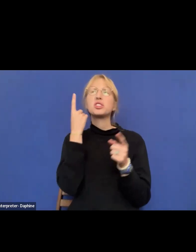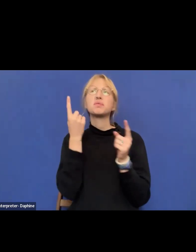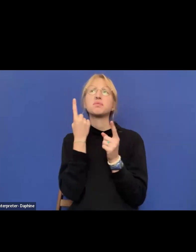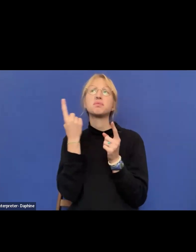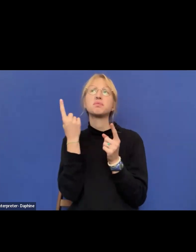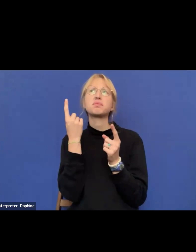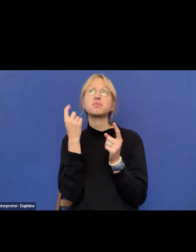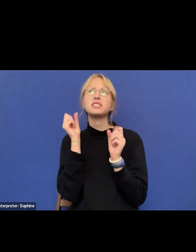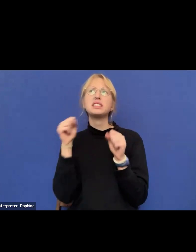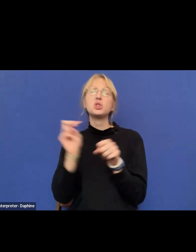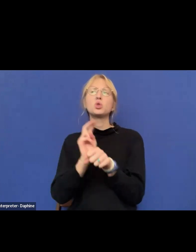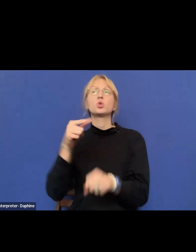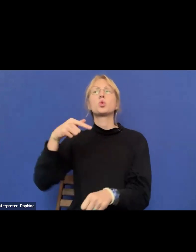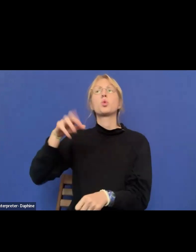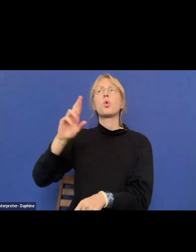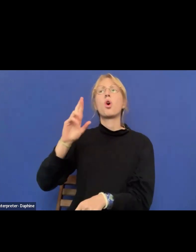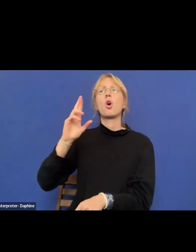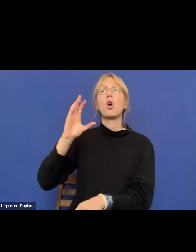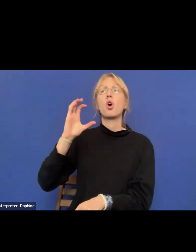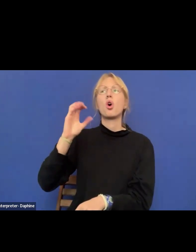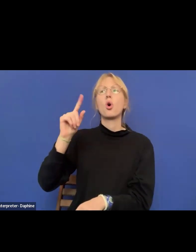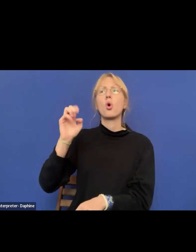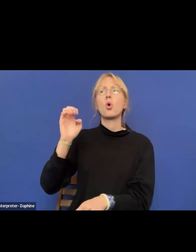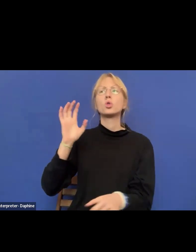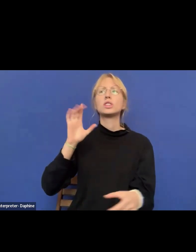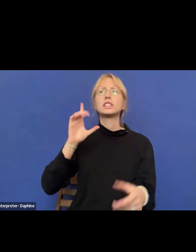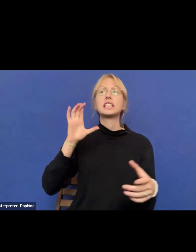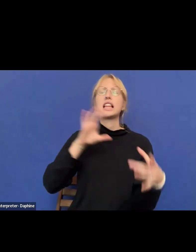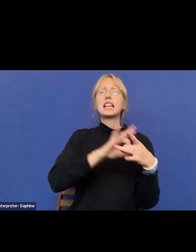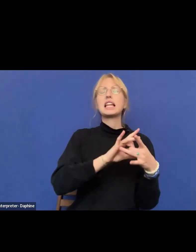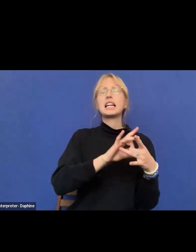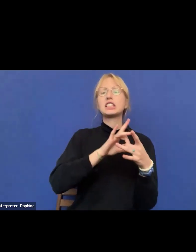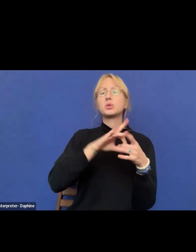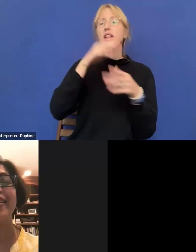a QR code to link to a list of references,